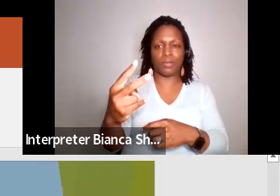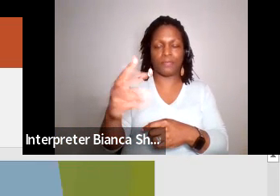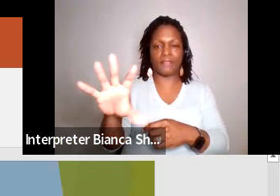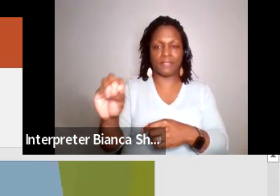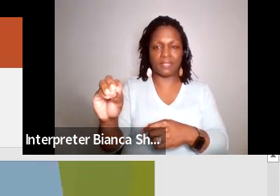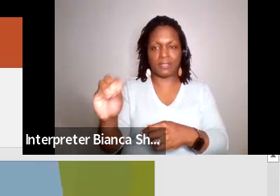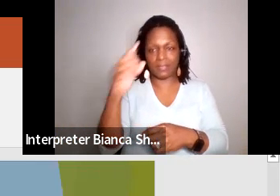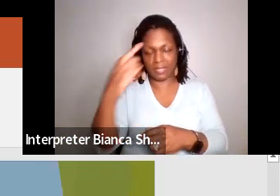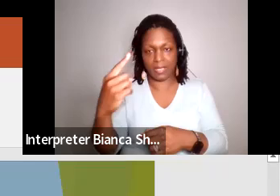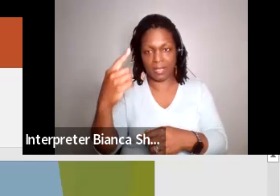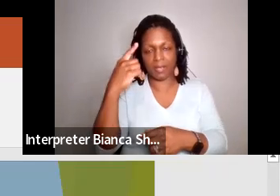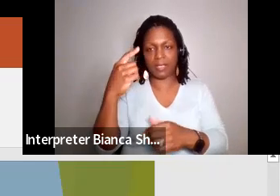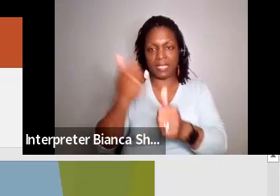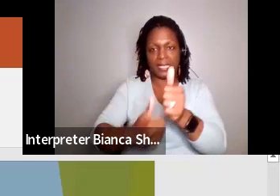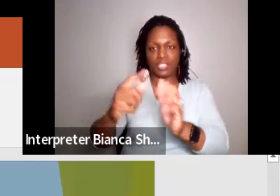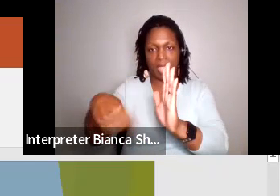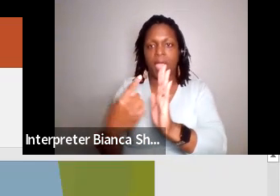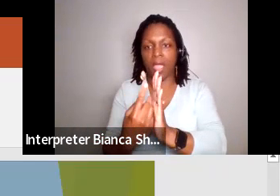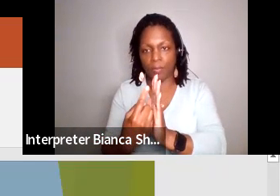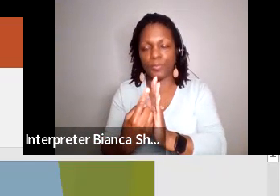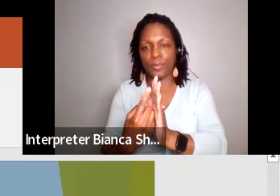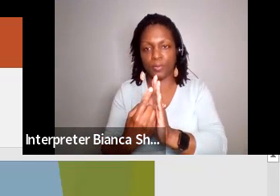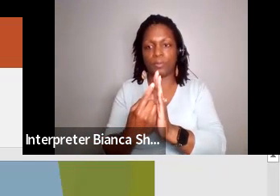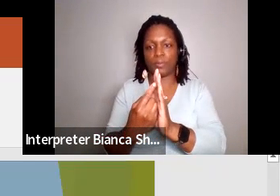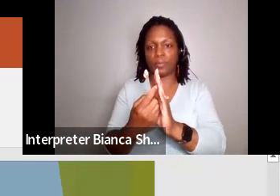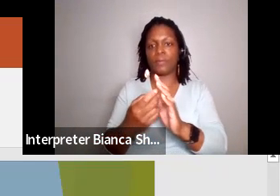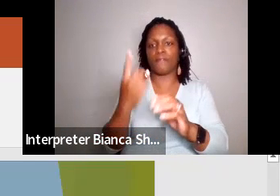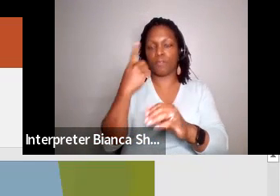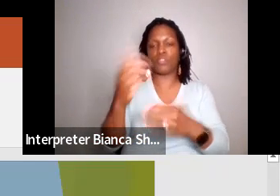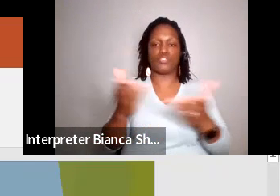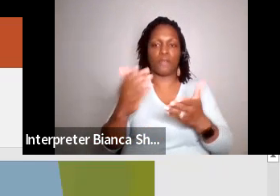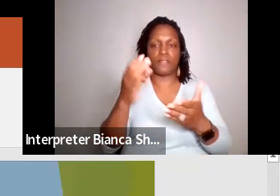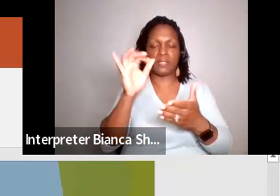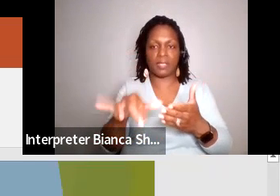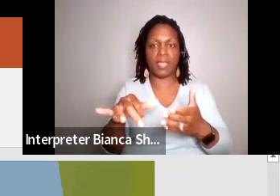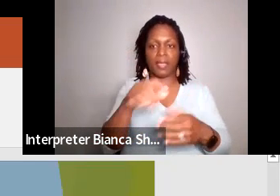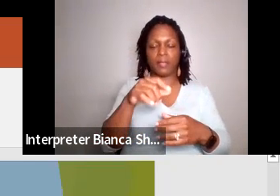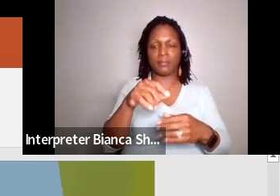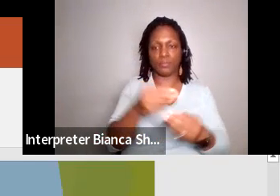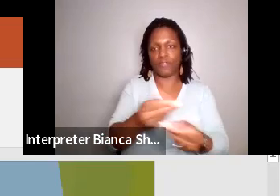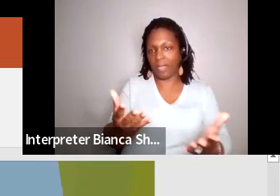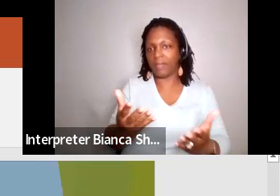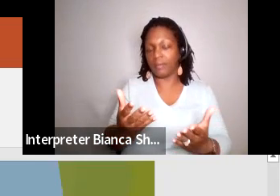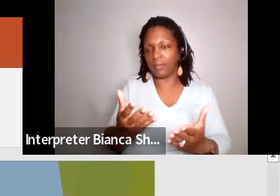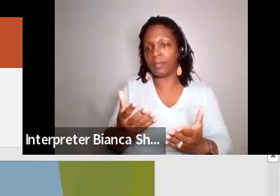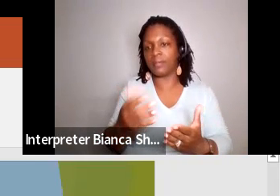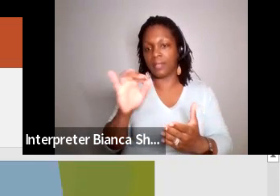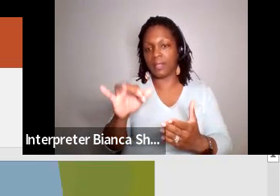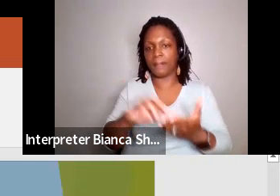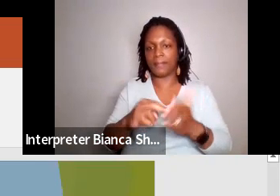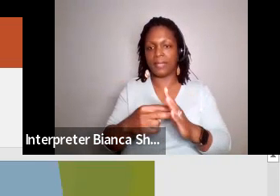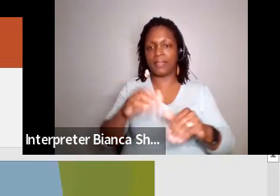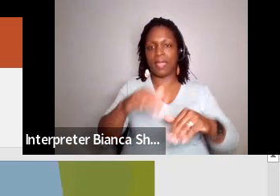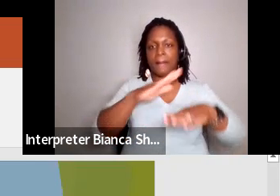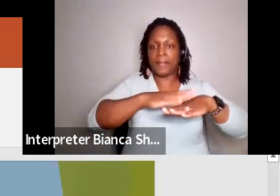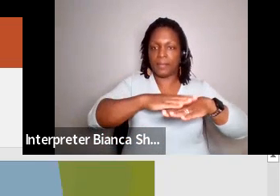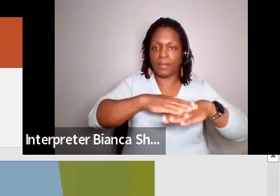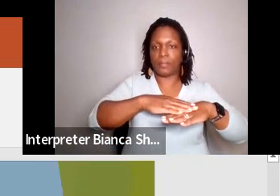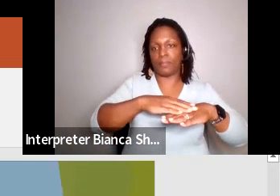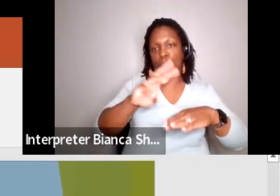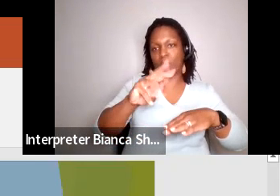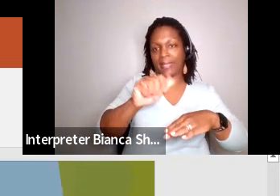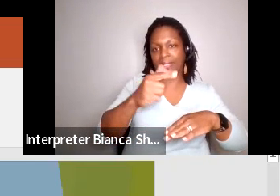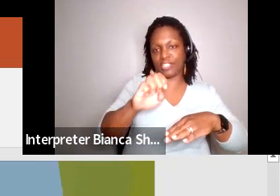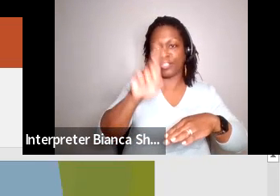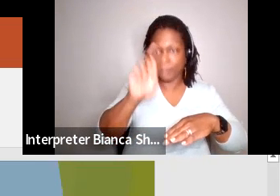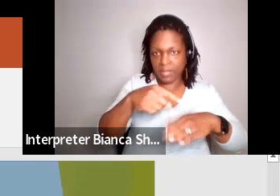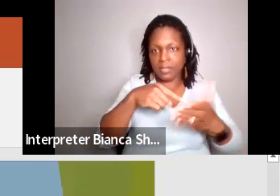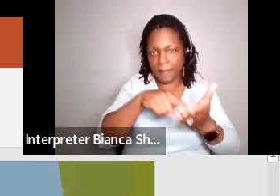Increase for services that are provided by a direct support professional with a requirement that a minimum wage floor be paid to those direct support workers.